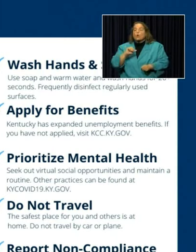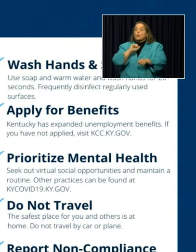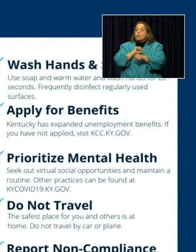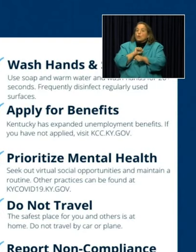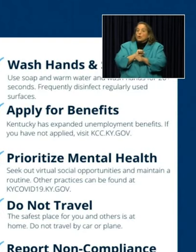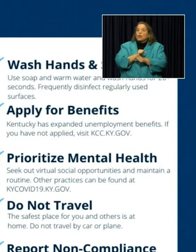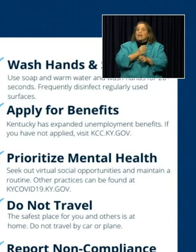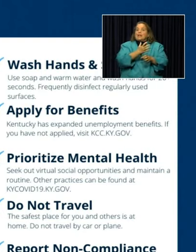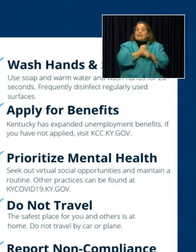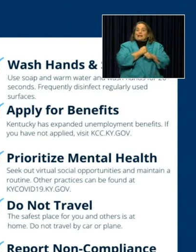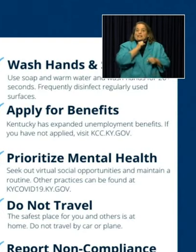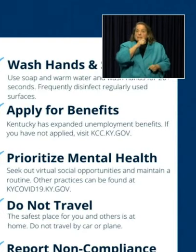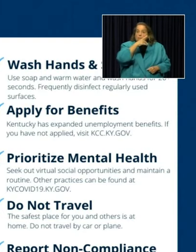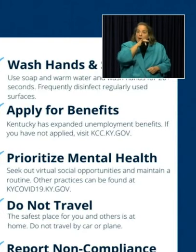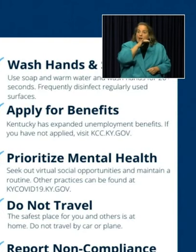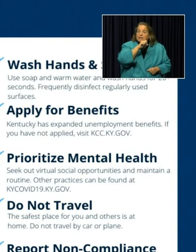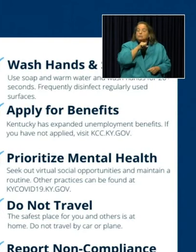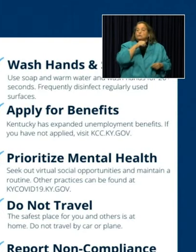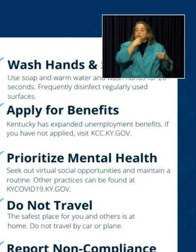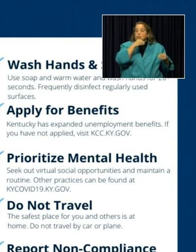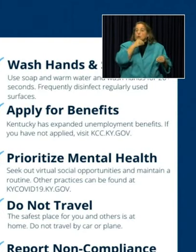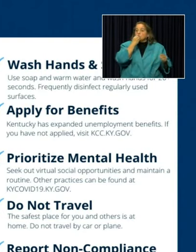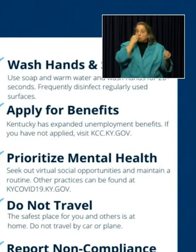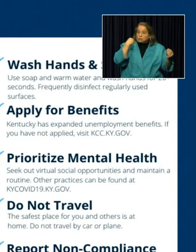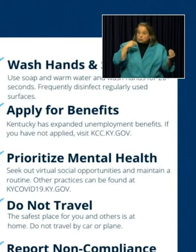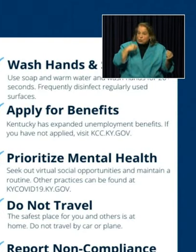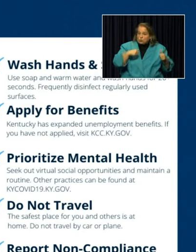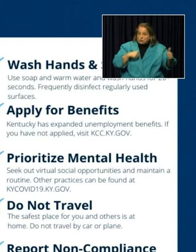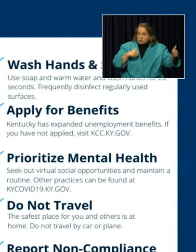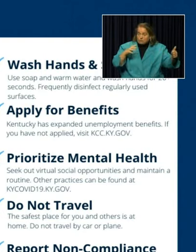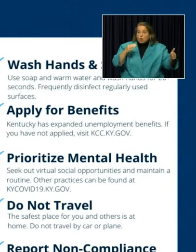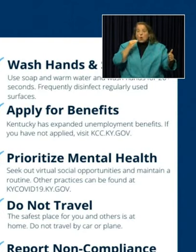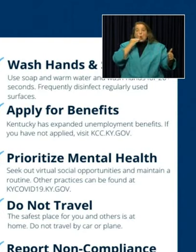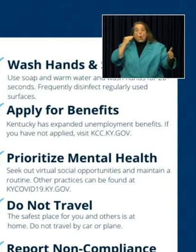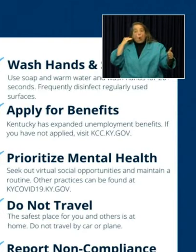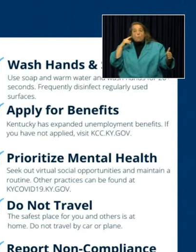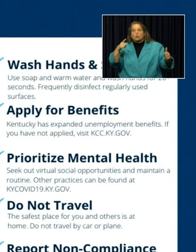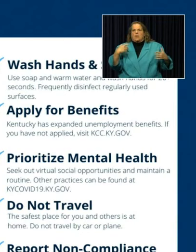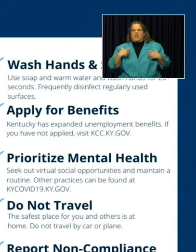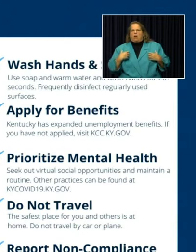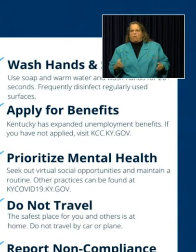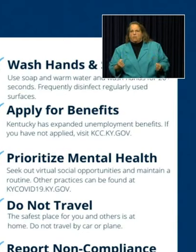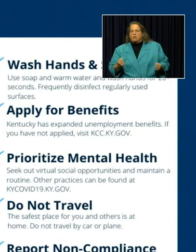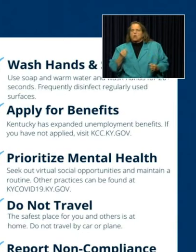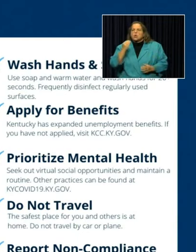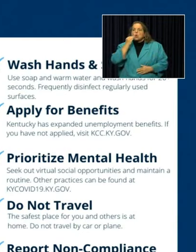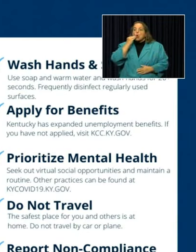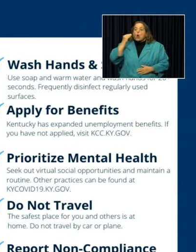MASS GATHERINGS AT ALL THROUGHOUT THE STATE. THINK ABOUT THAT.